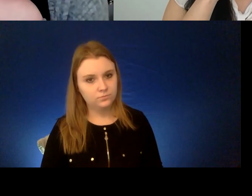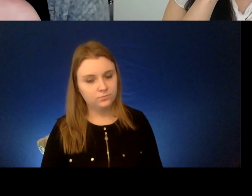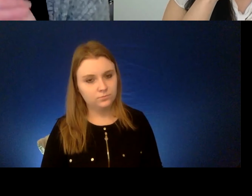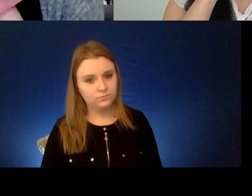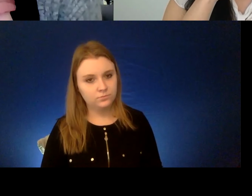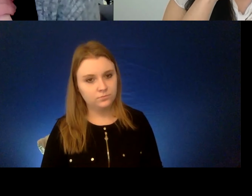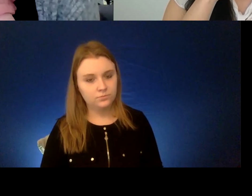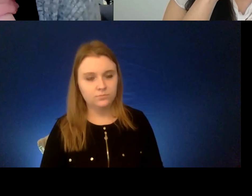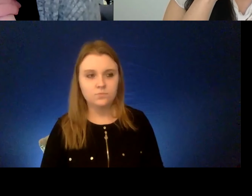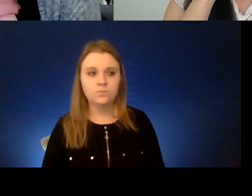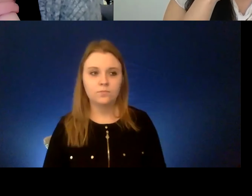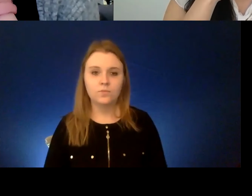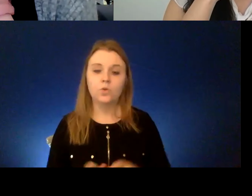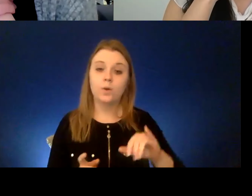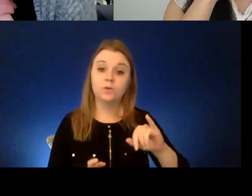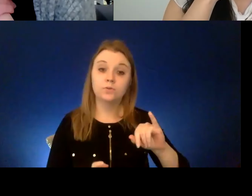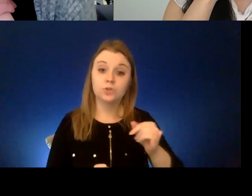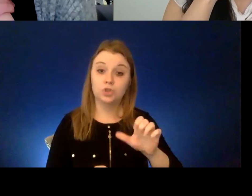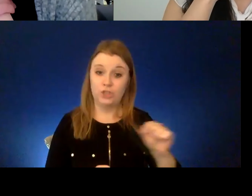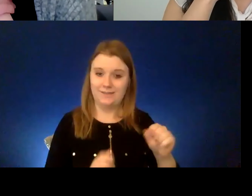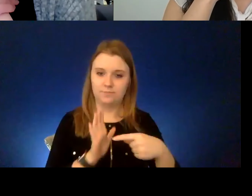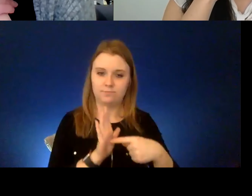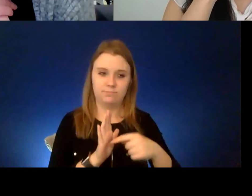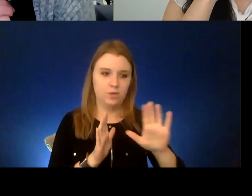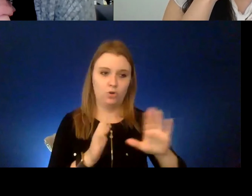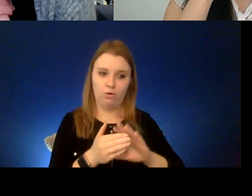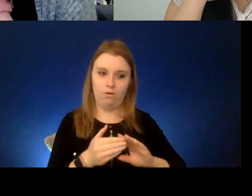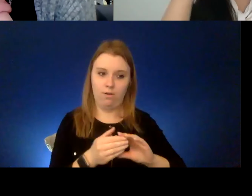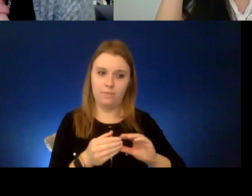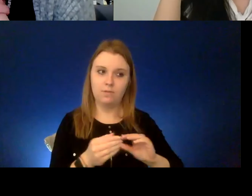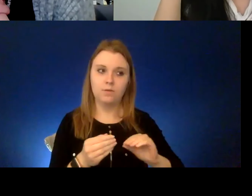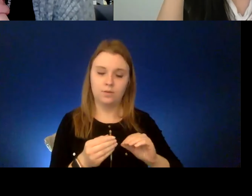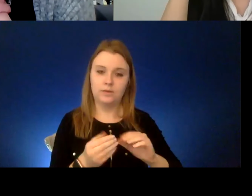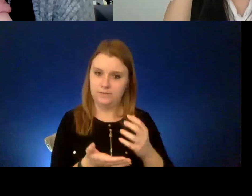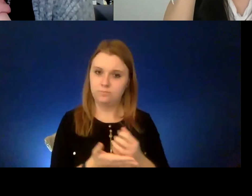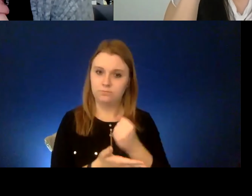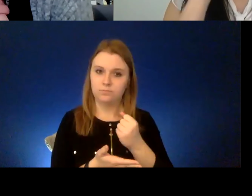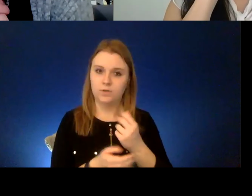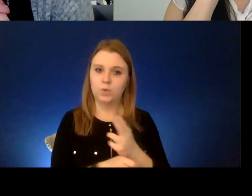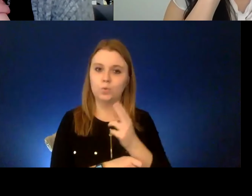What Jess's example in her comment was "taking advantage of using audio description"